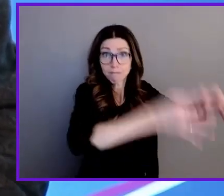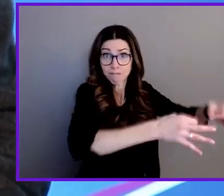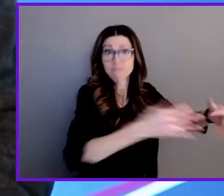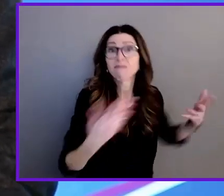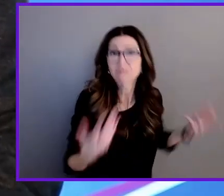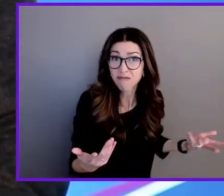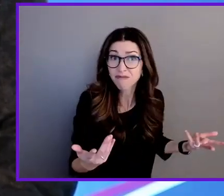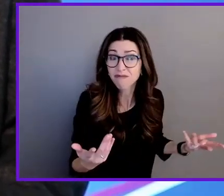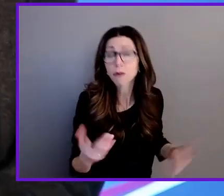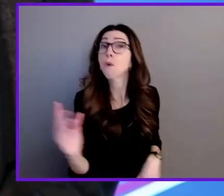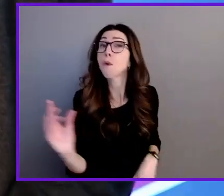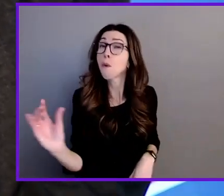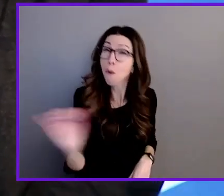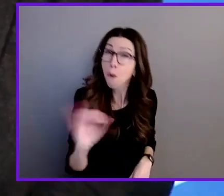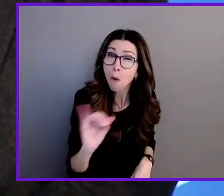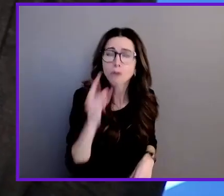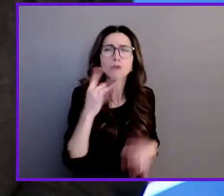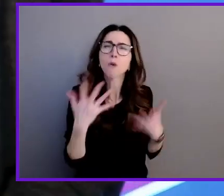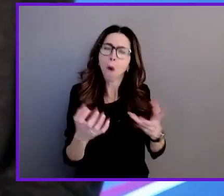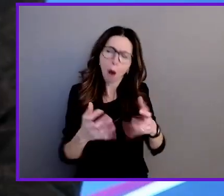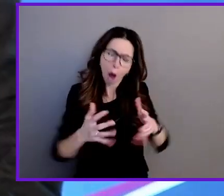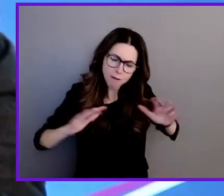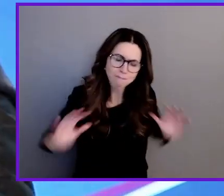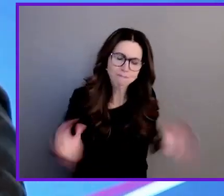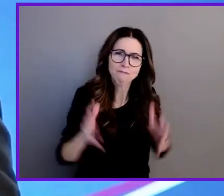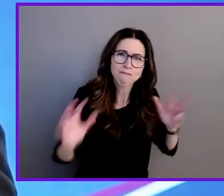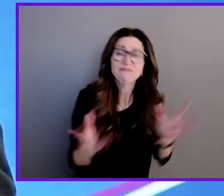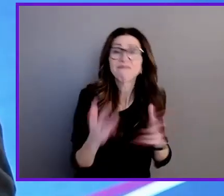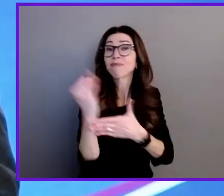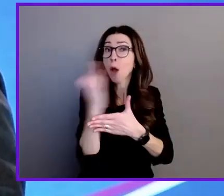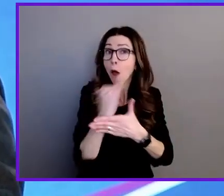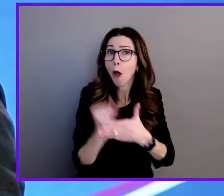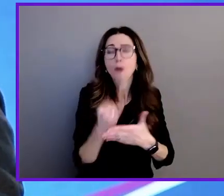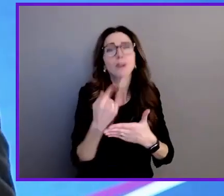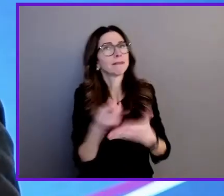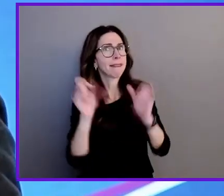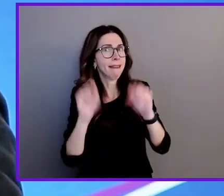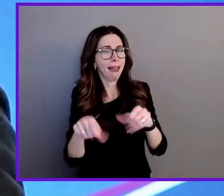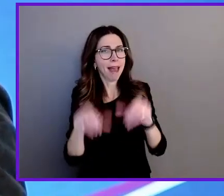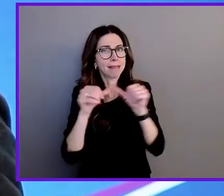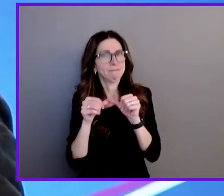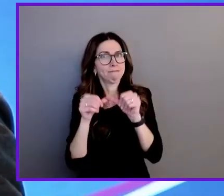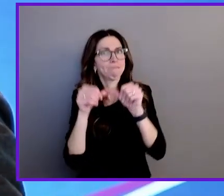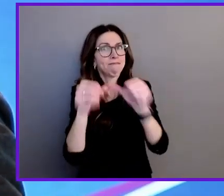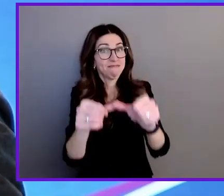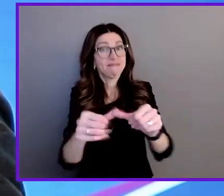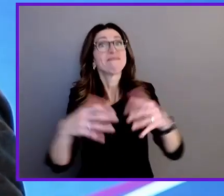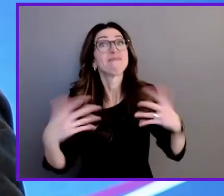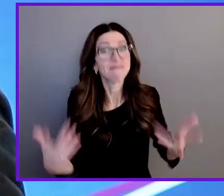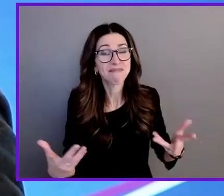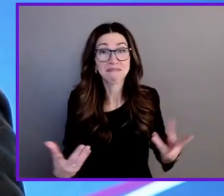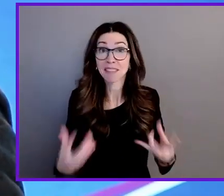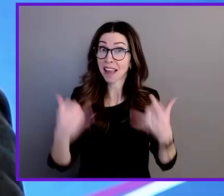Today, I’m pleased to introduce you to three new Board members who have been appointed since our last annual public meeting.